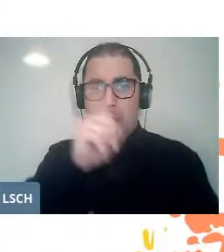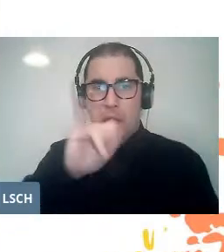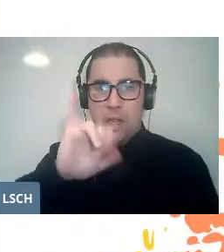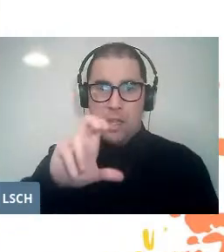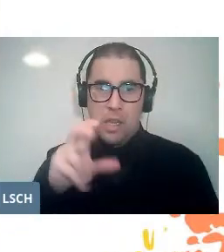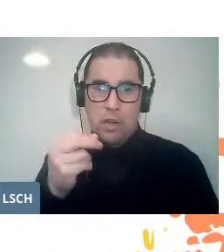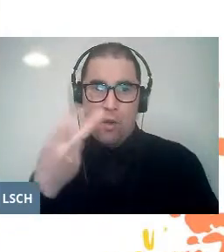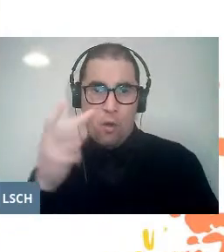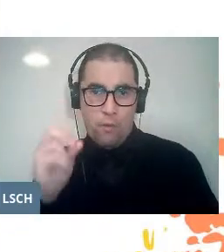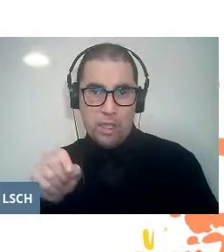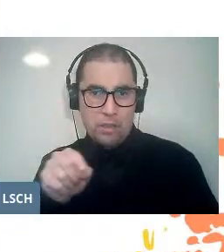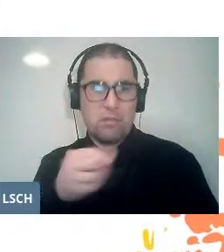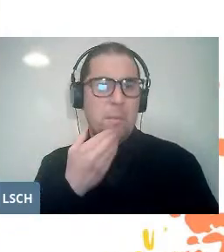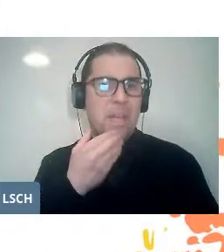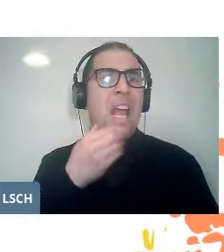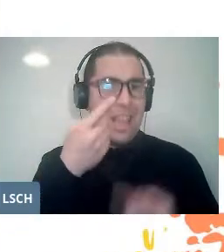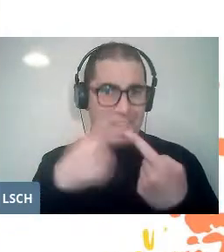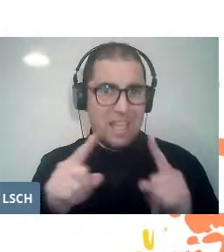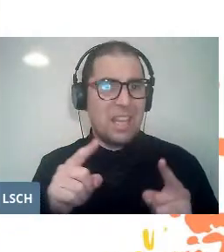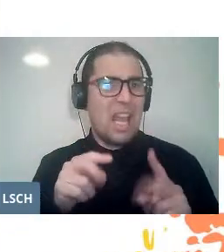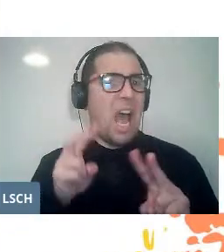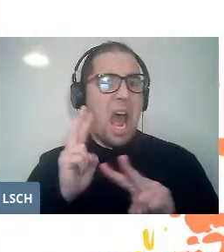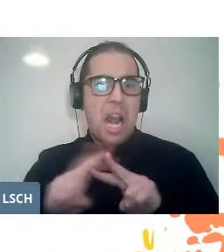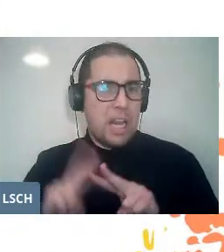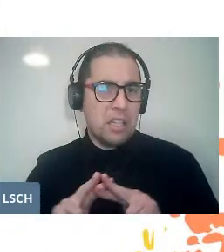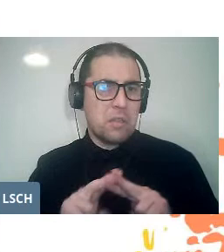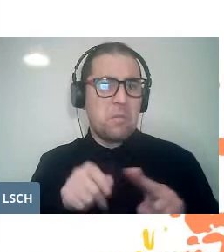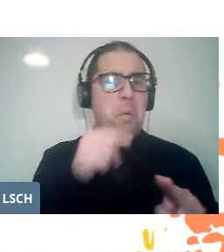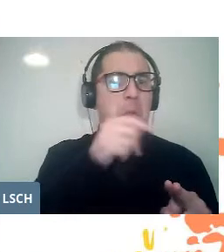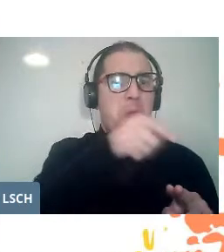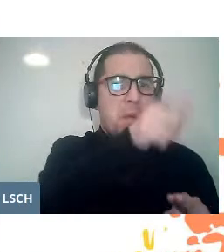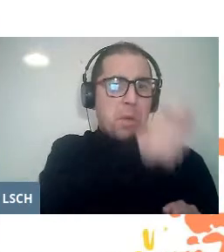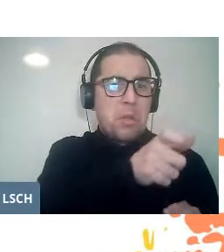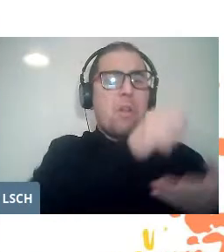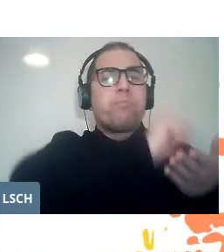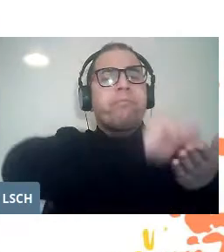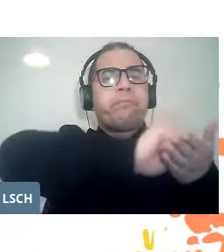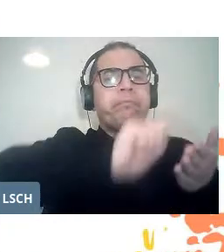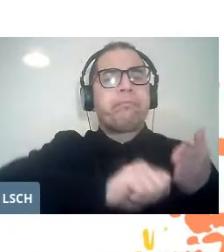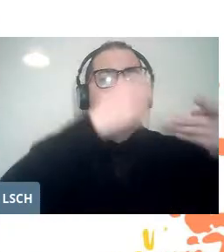does not always correspond to their chronological order of composition.